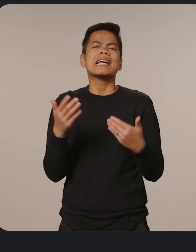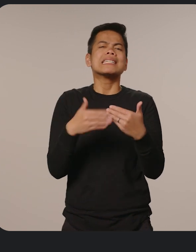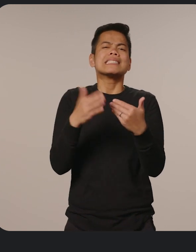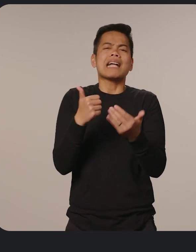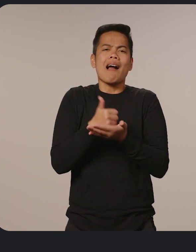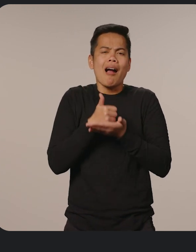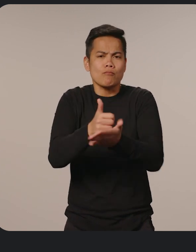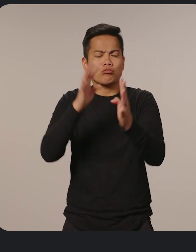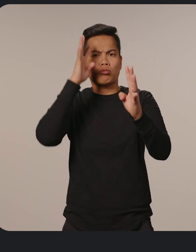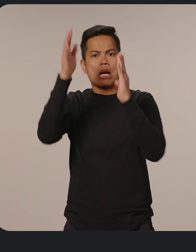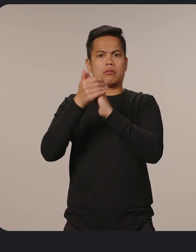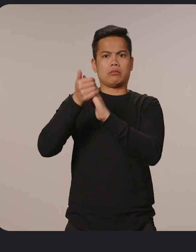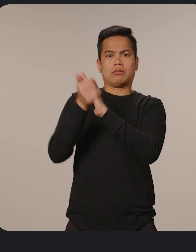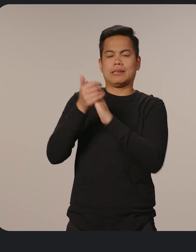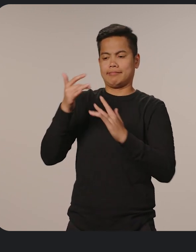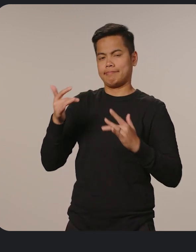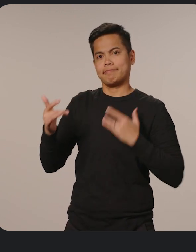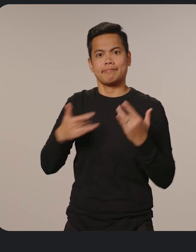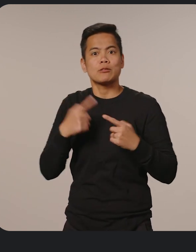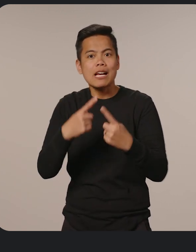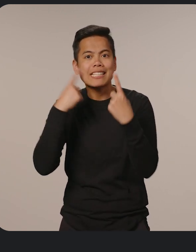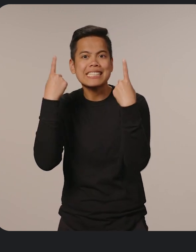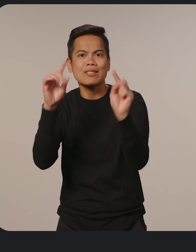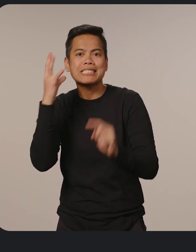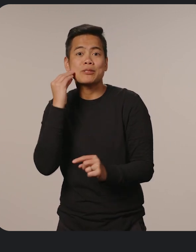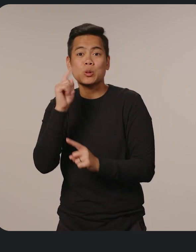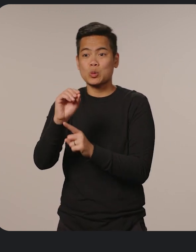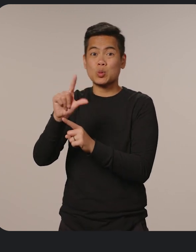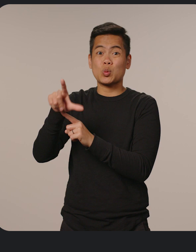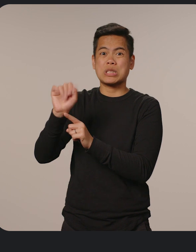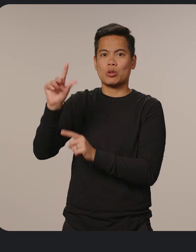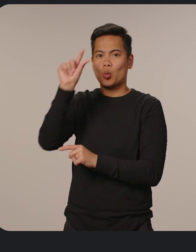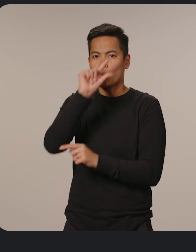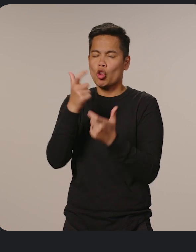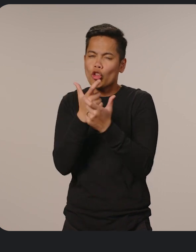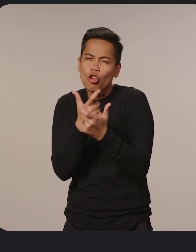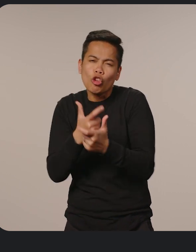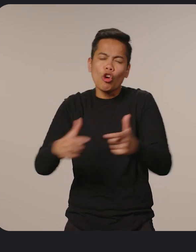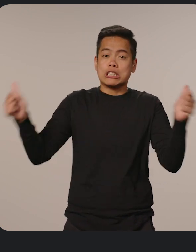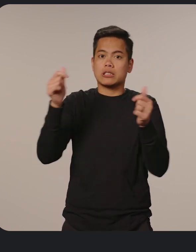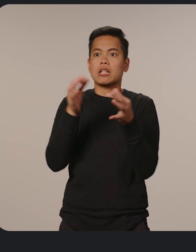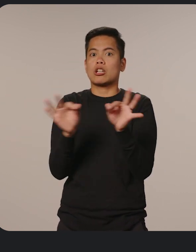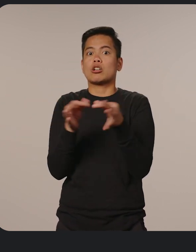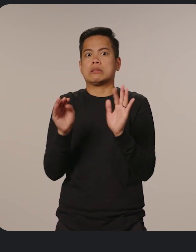Google's large language models. It's like a copilot that converts the automation you